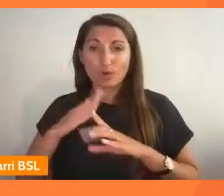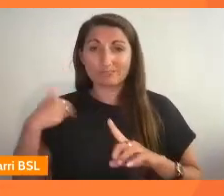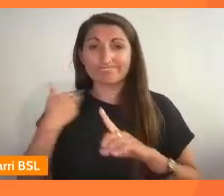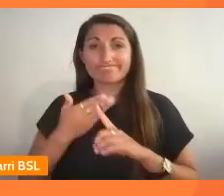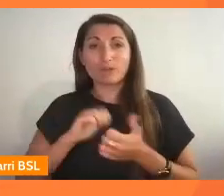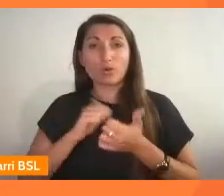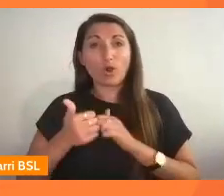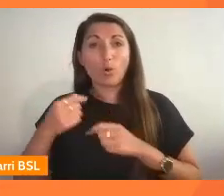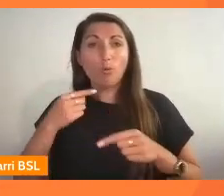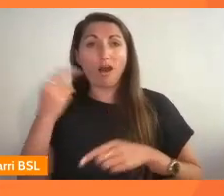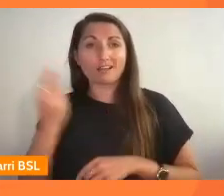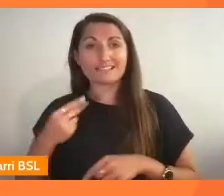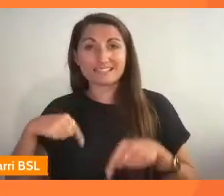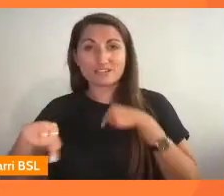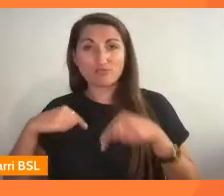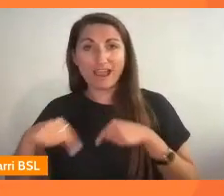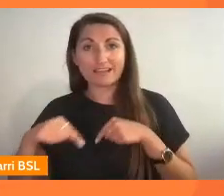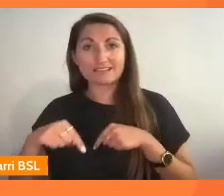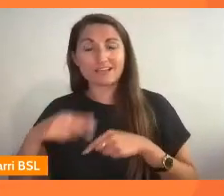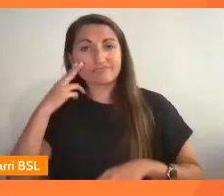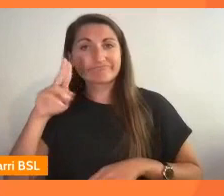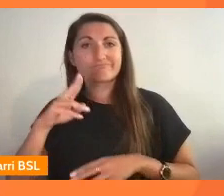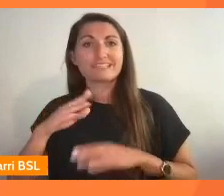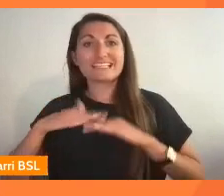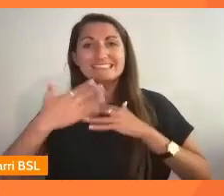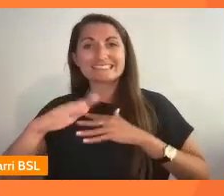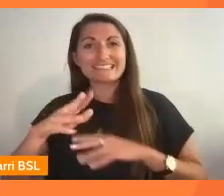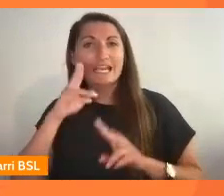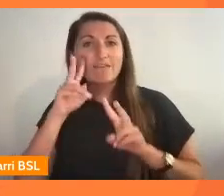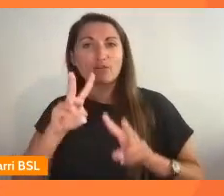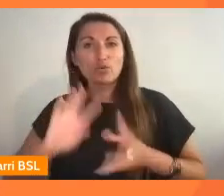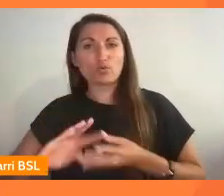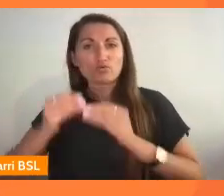SeaView a fantastic new digital television series which has been created,